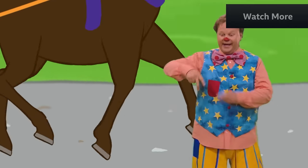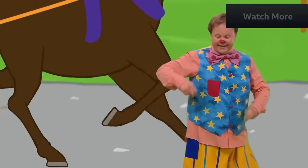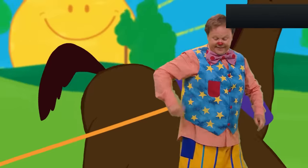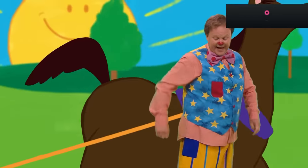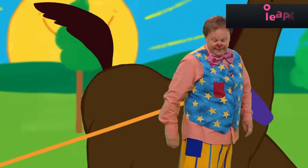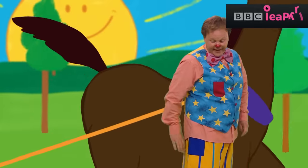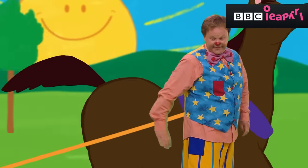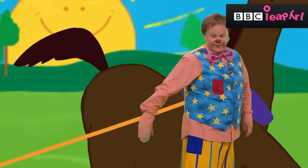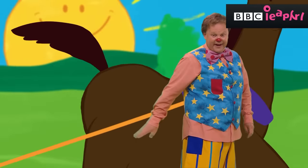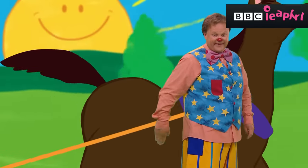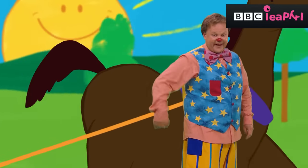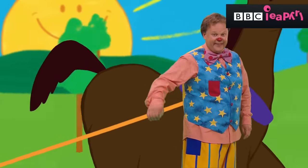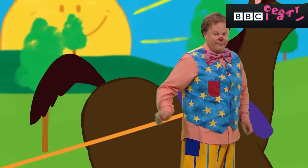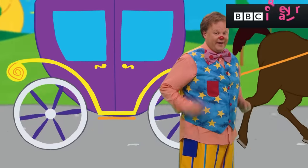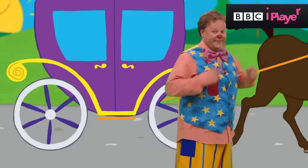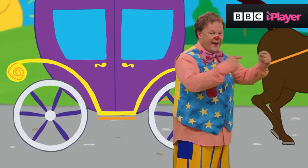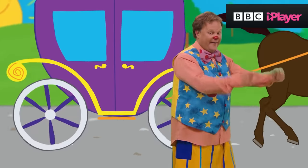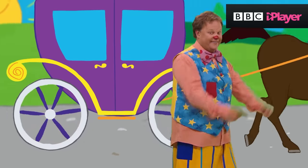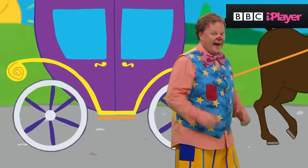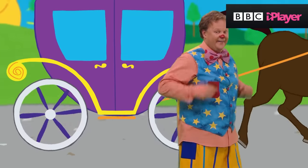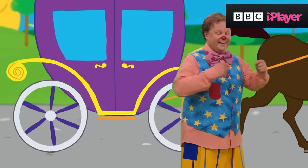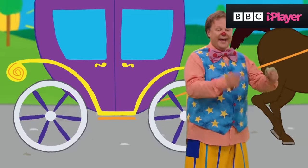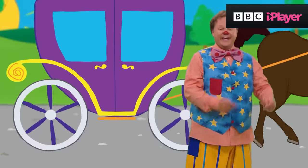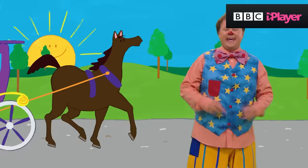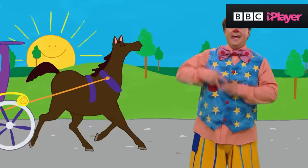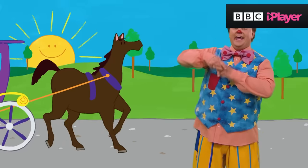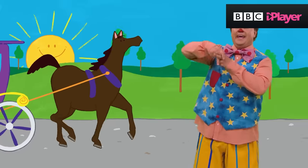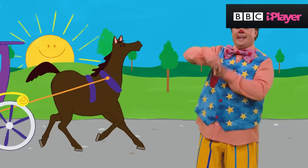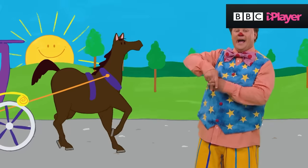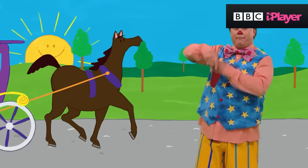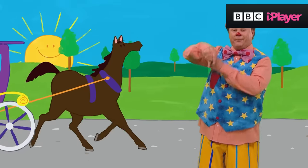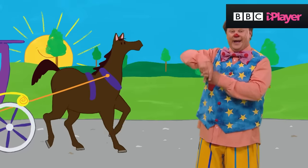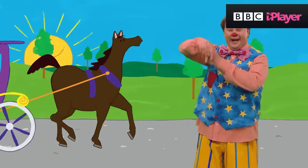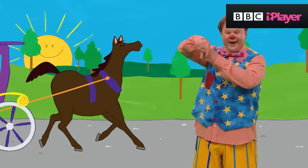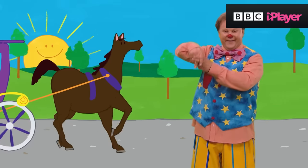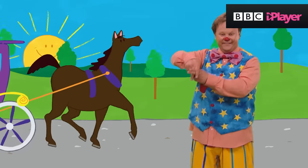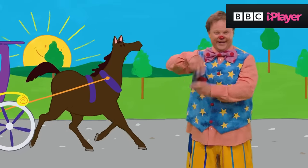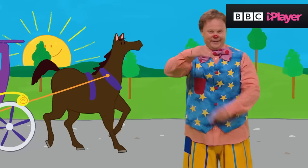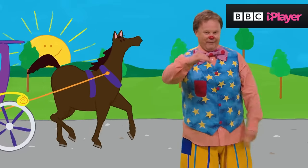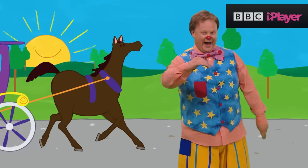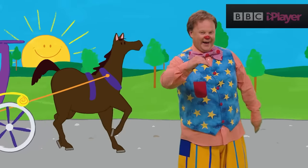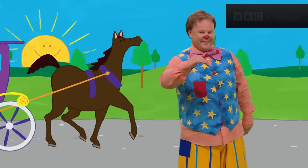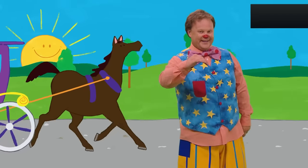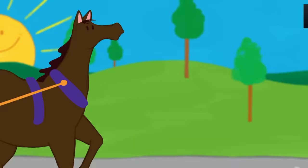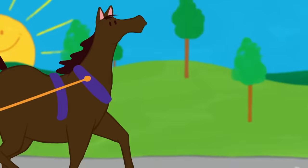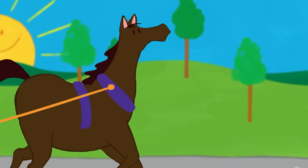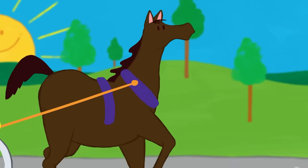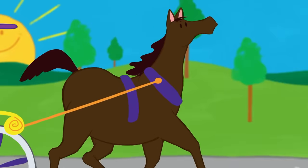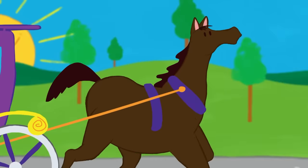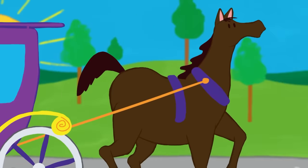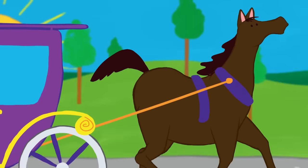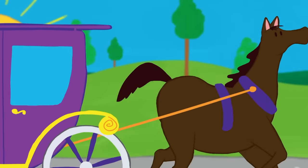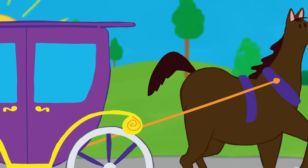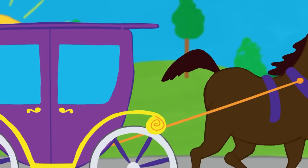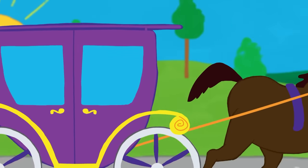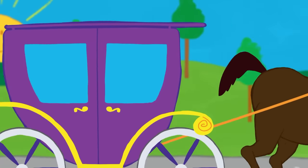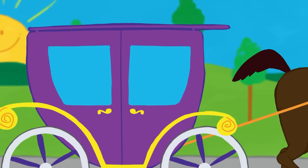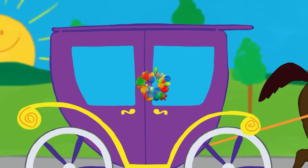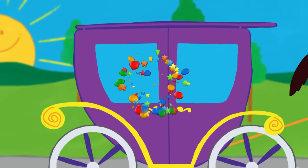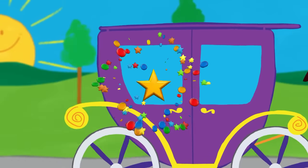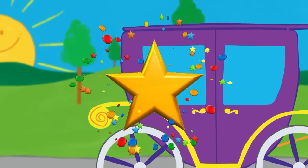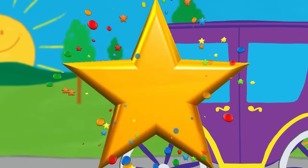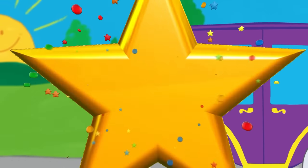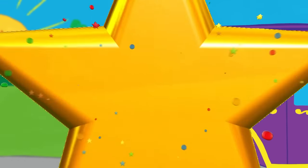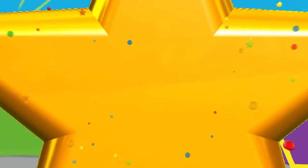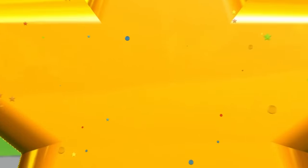your tail go swish and the wheels go round giddy up we're homeward bound